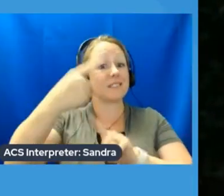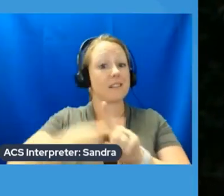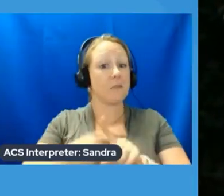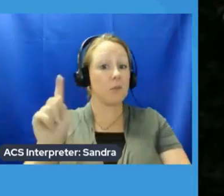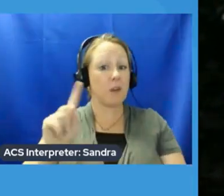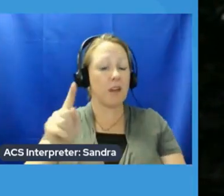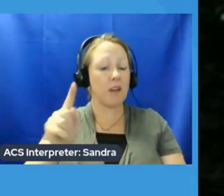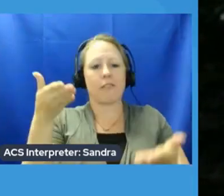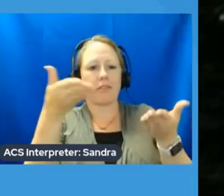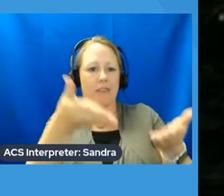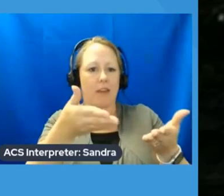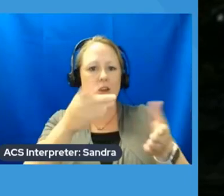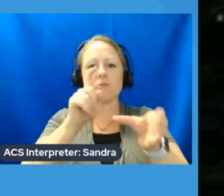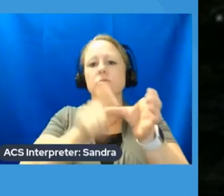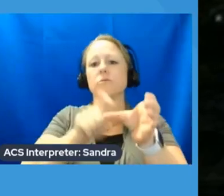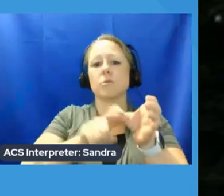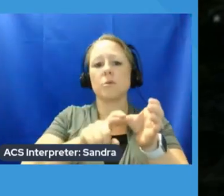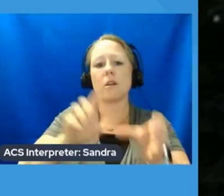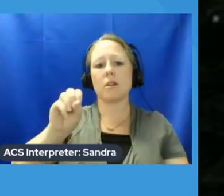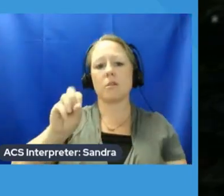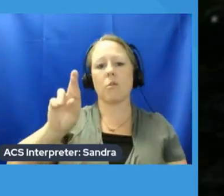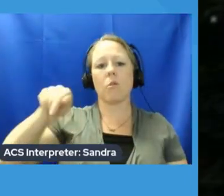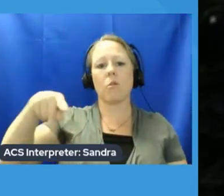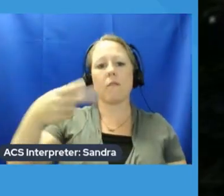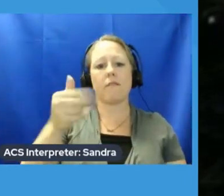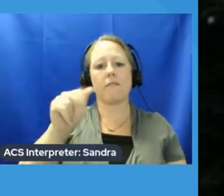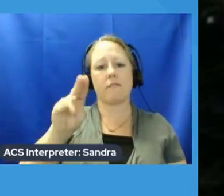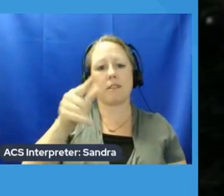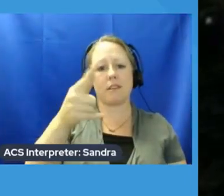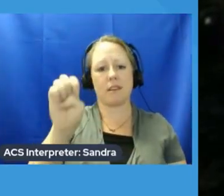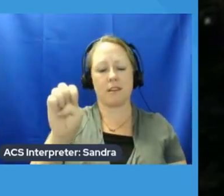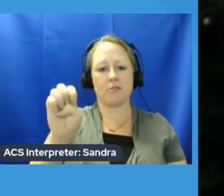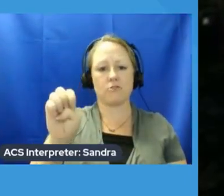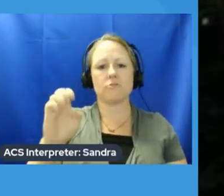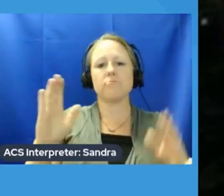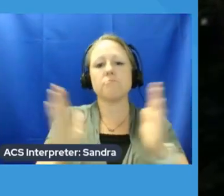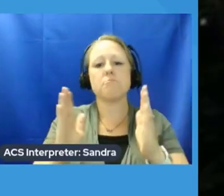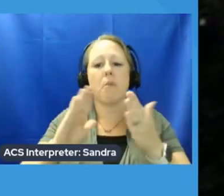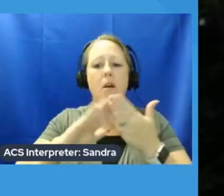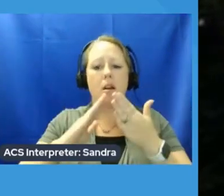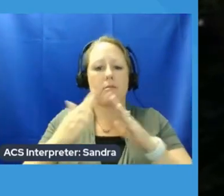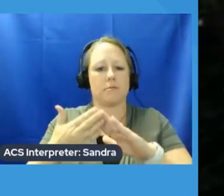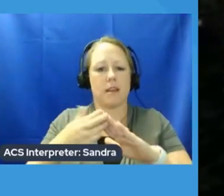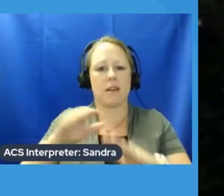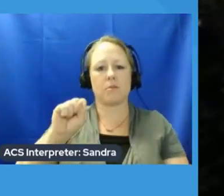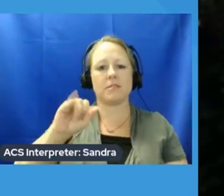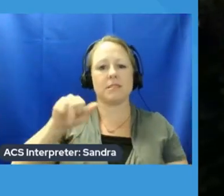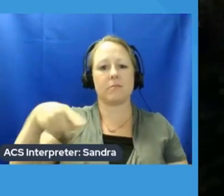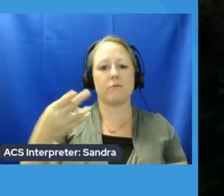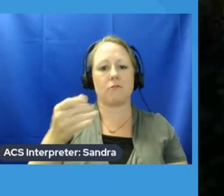in a pretty little town called Simferopol in the Crimean peninsula down by the Black Sea.